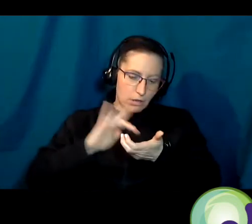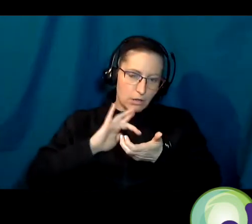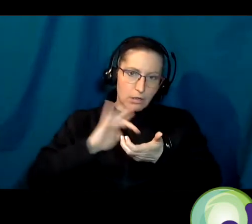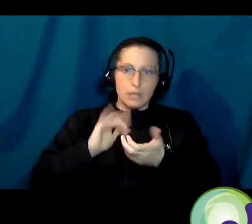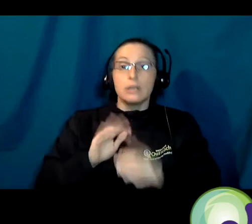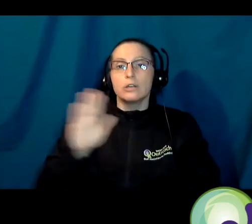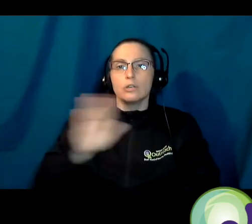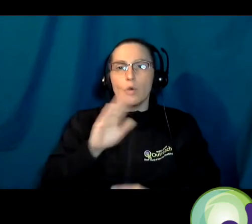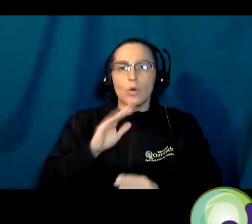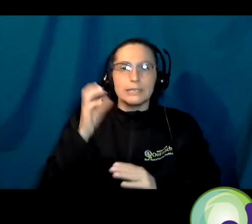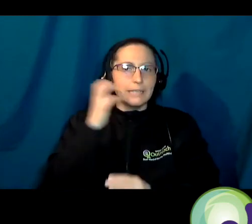Anna Marie: We do have a cell phone